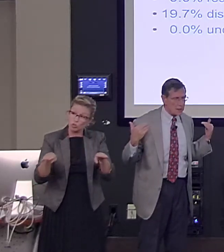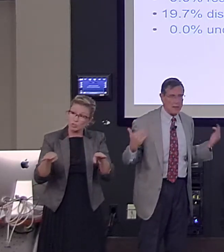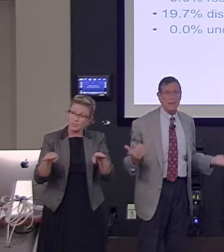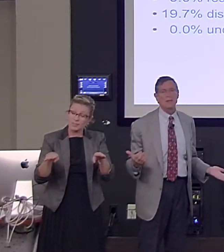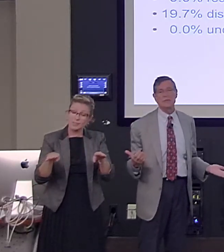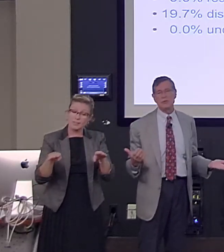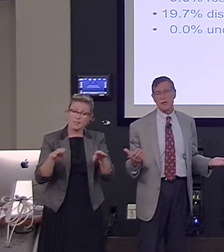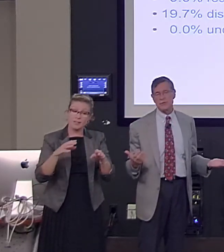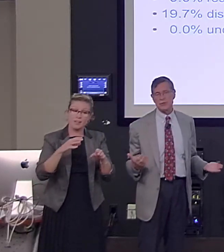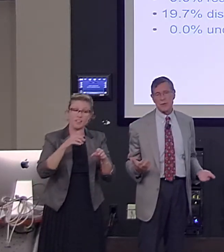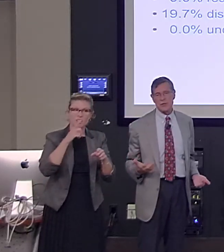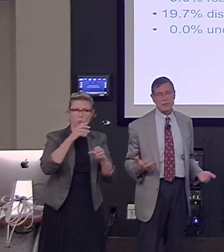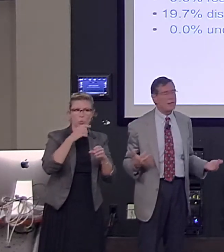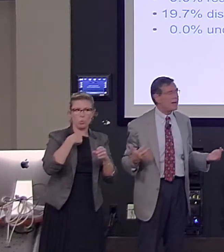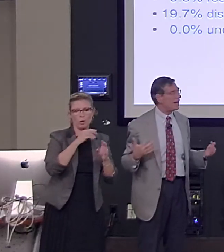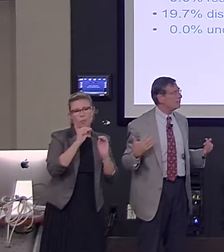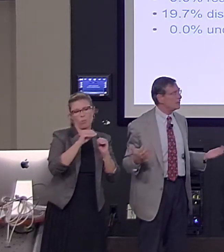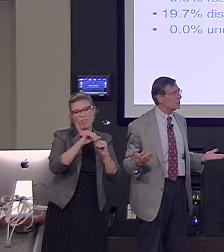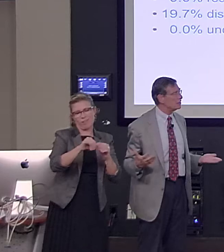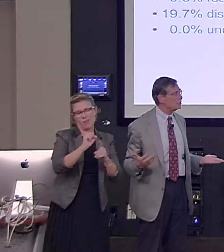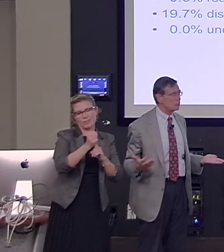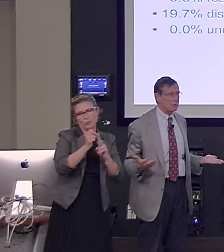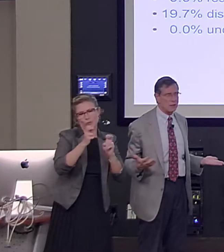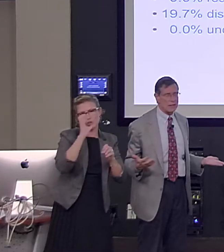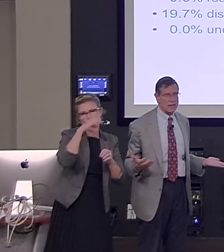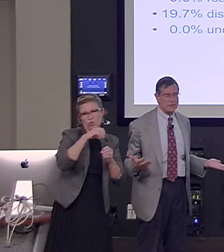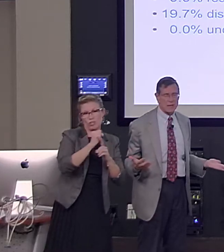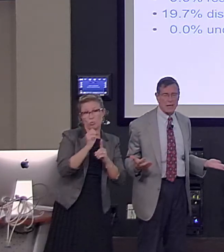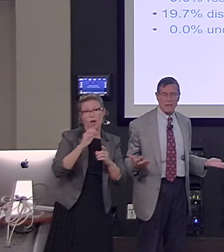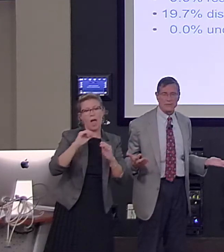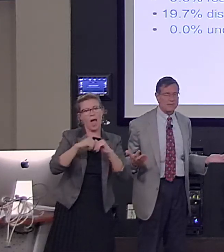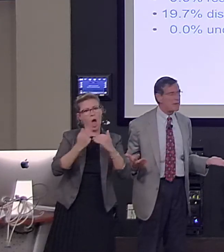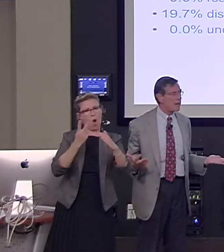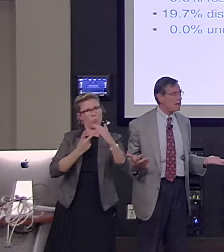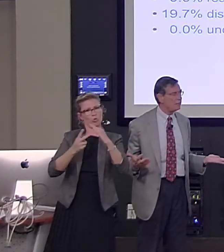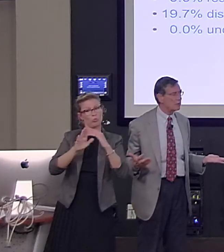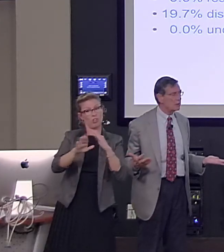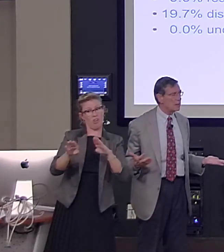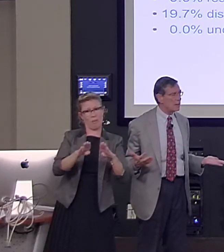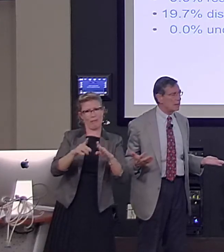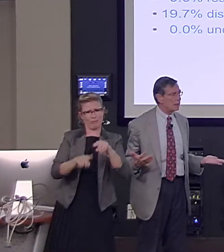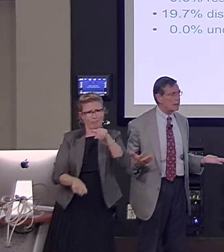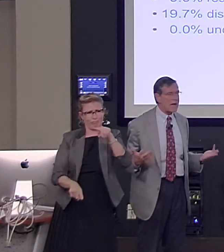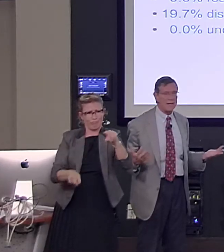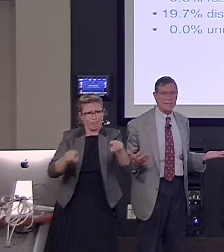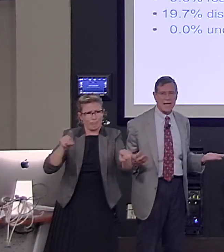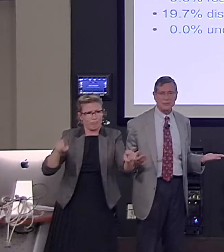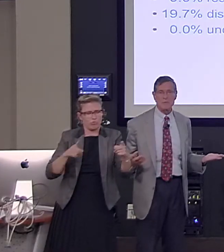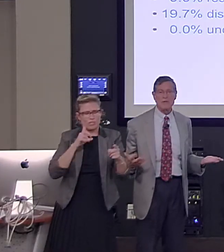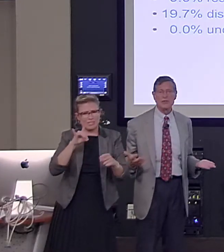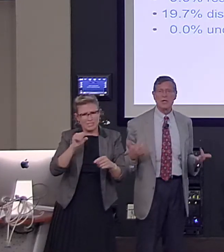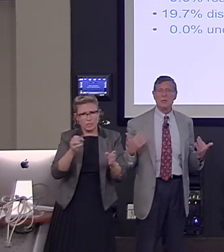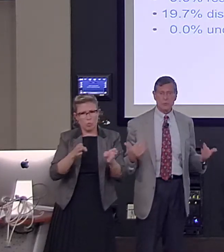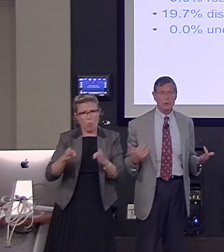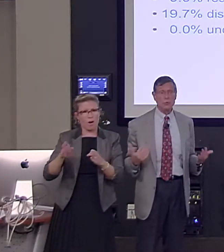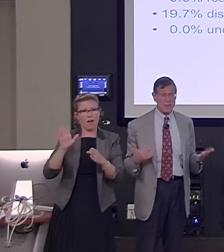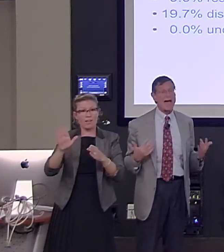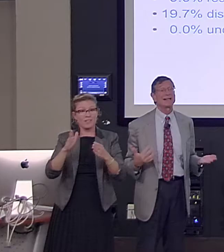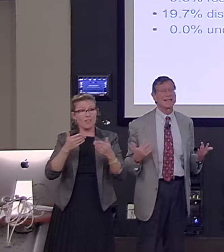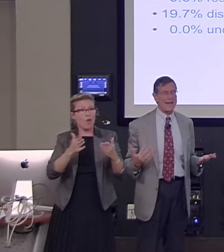in the strange situation had very disorganized kinds of behavior and attachments to that caregiver.